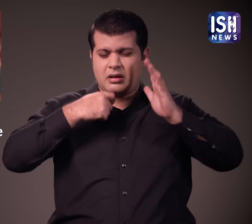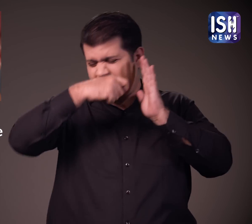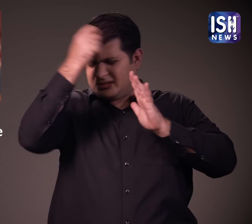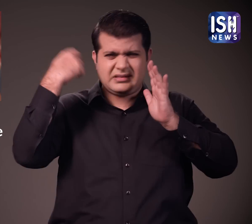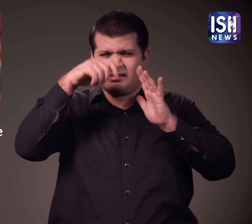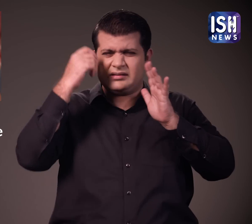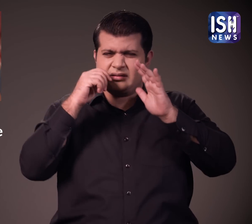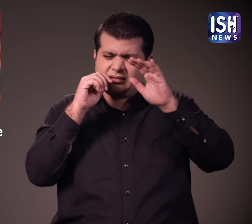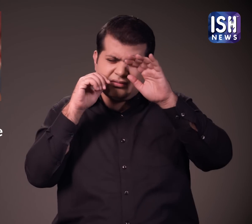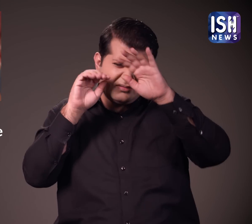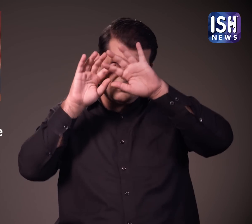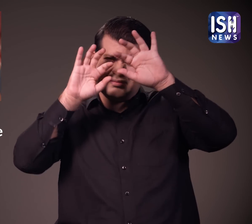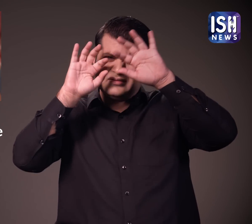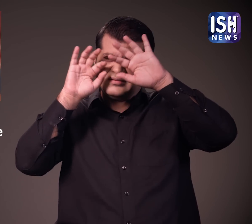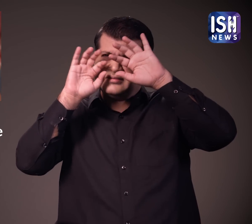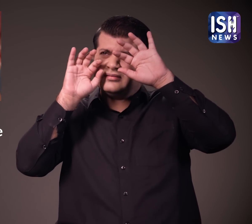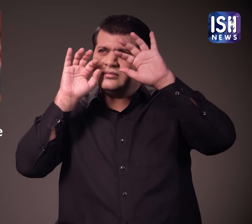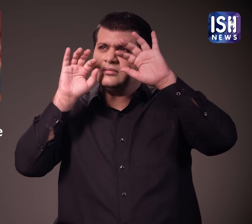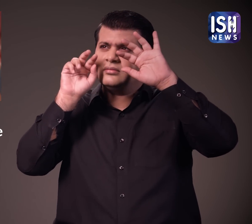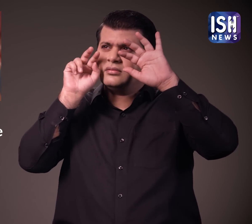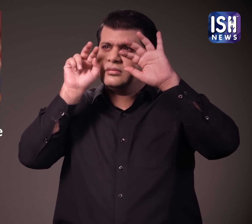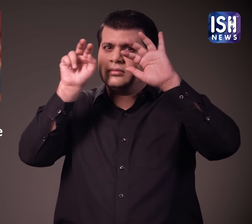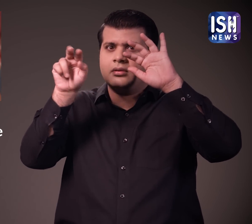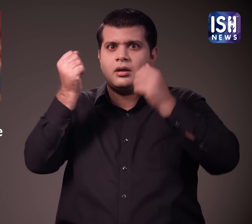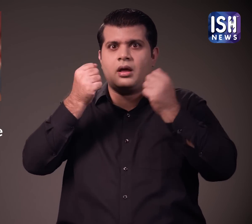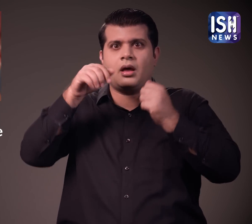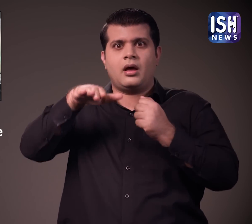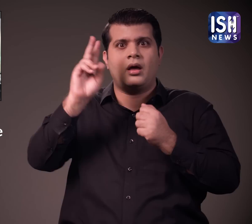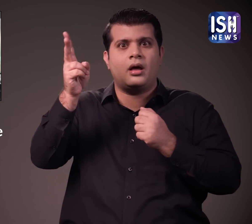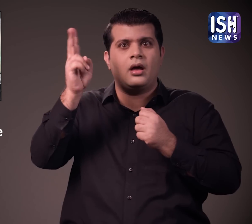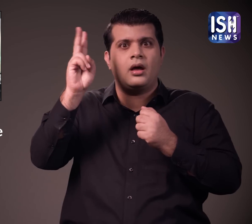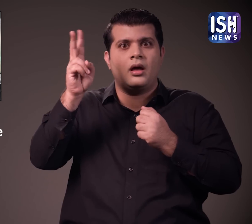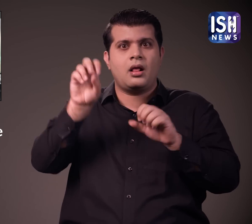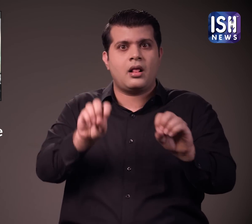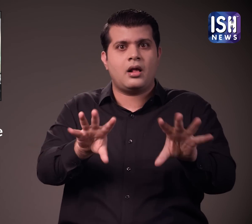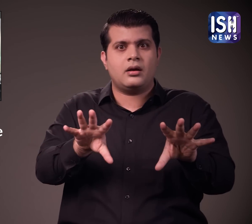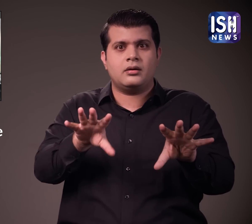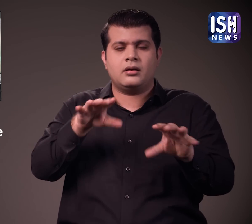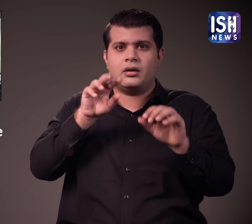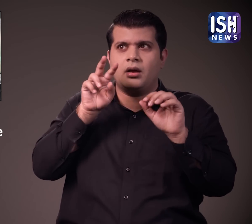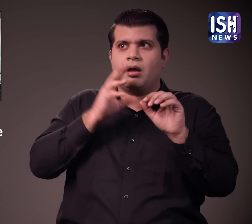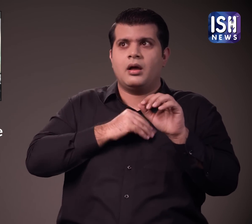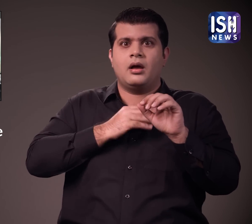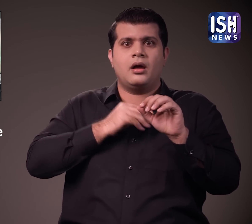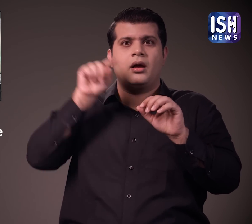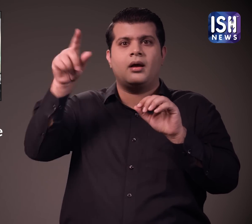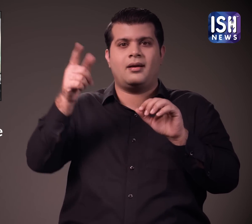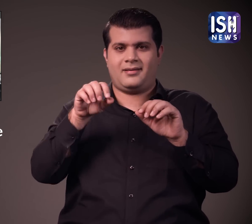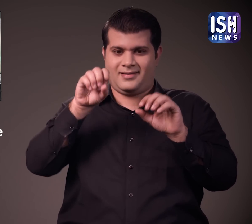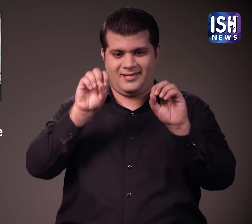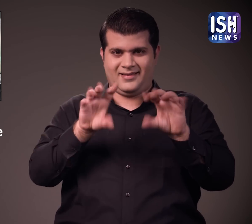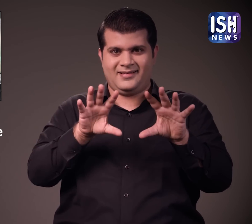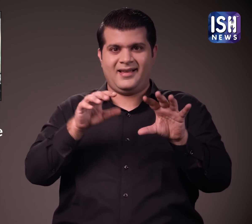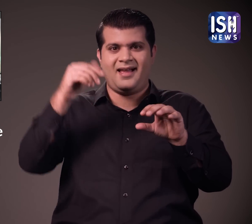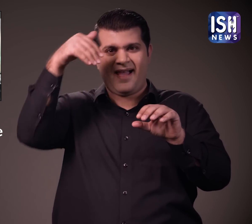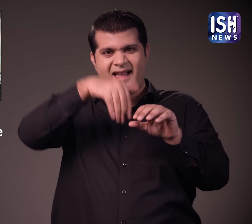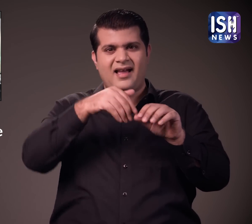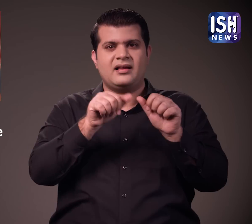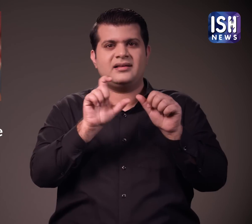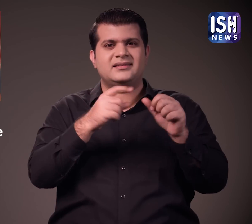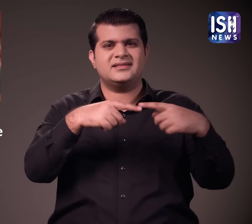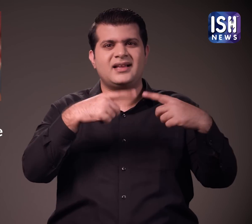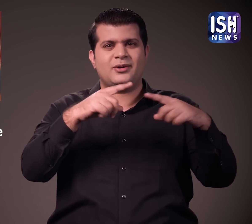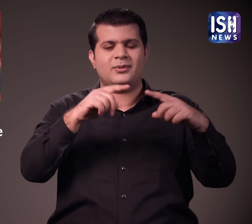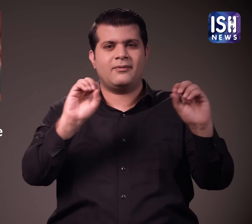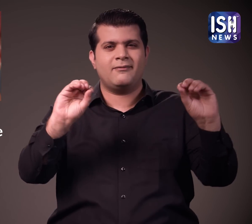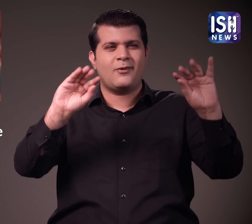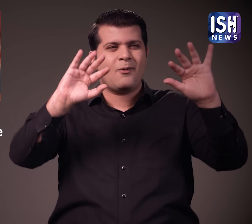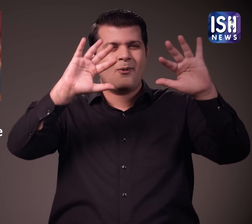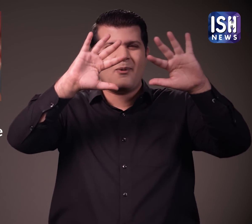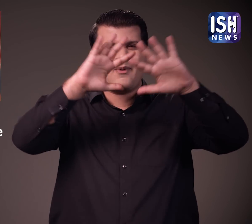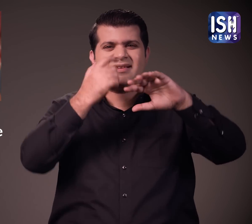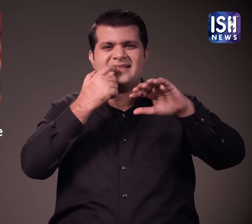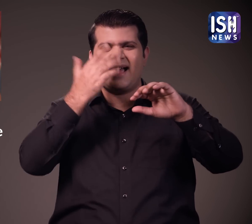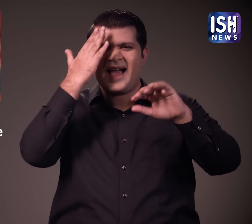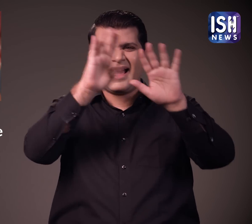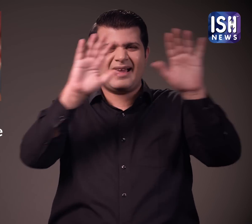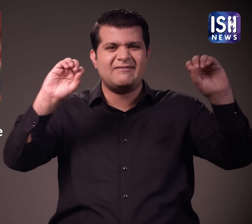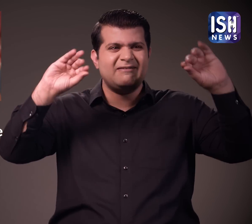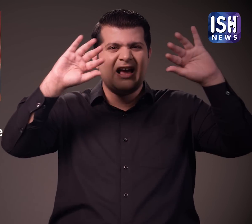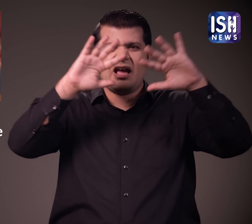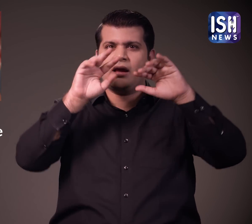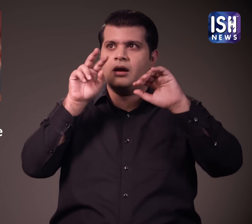She removed the tape from her eyes and saw the car's headlights on and window steaming because of the AC.